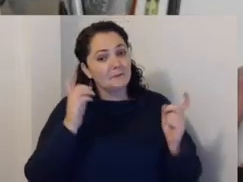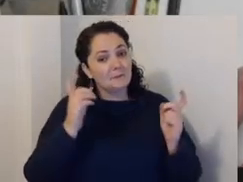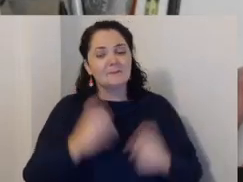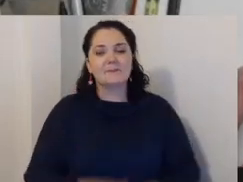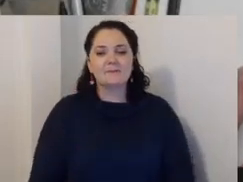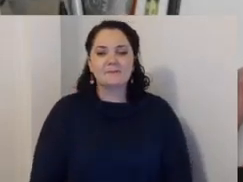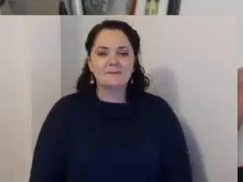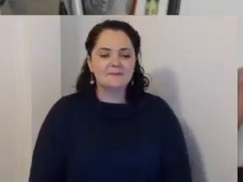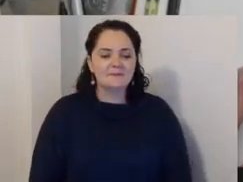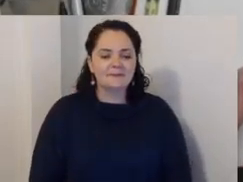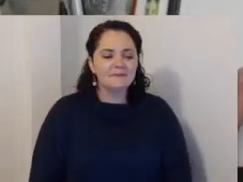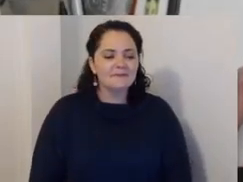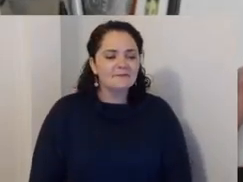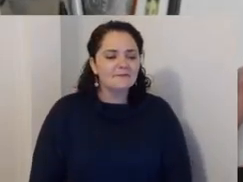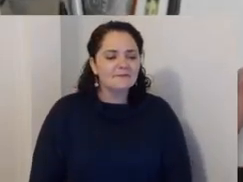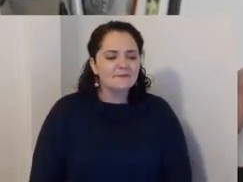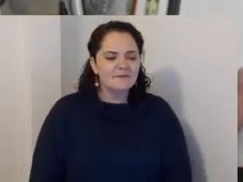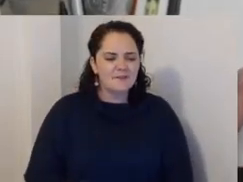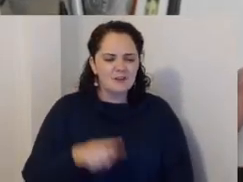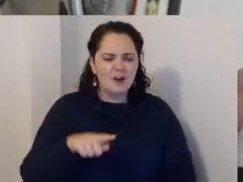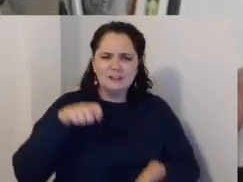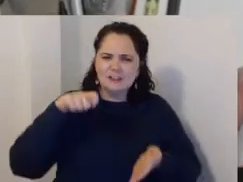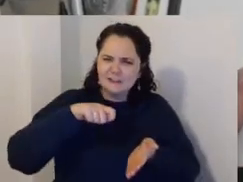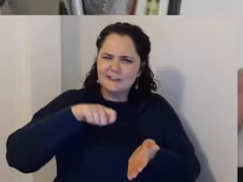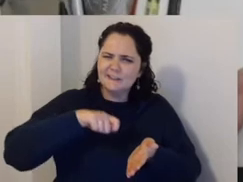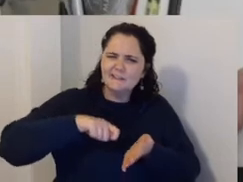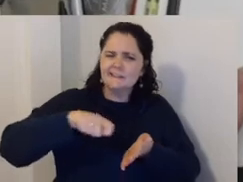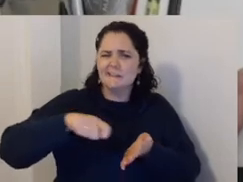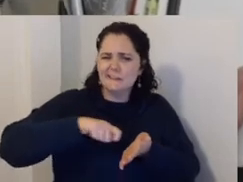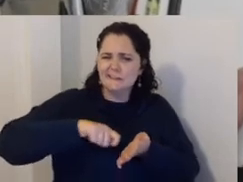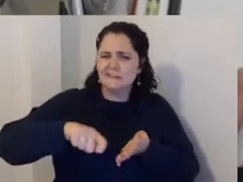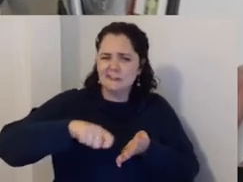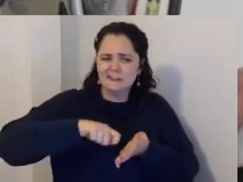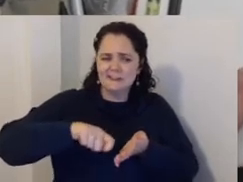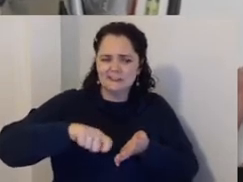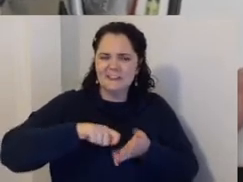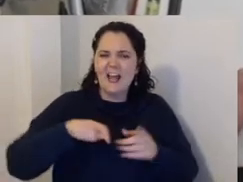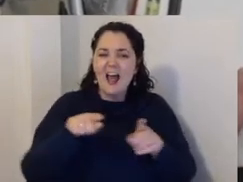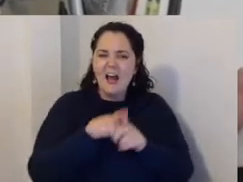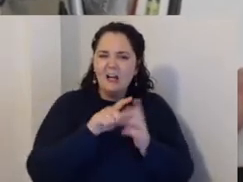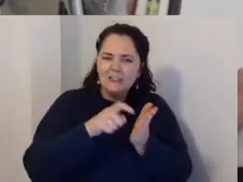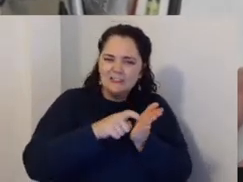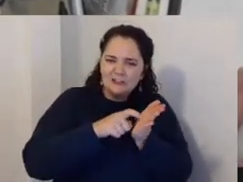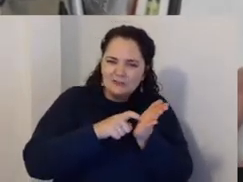really lean in and make some hard dark marks so much so that you're actually scarring your paper